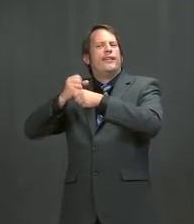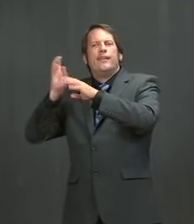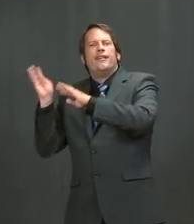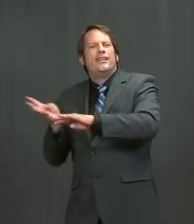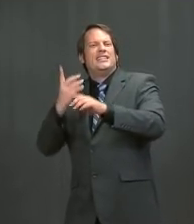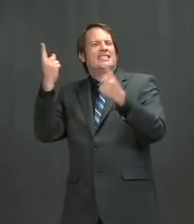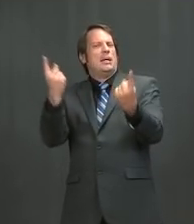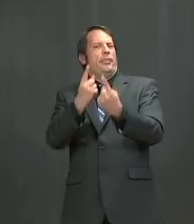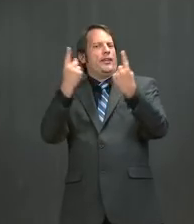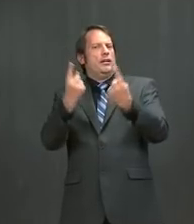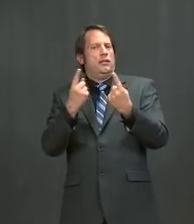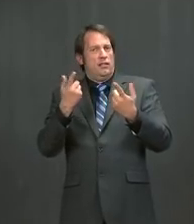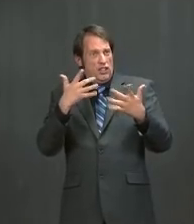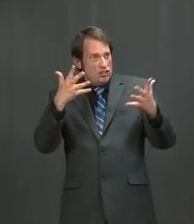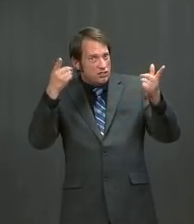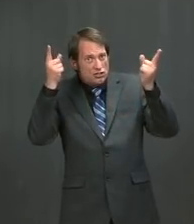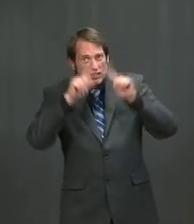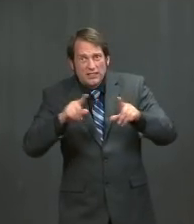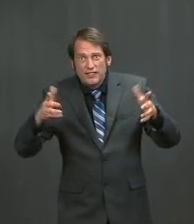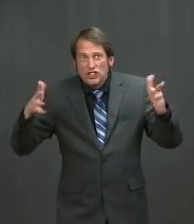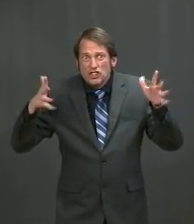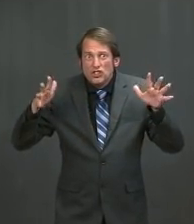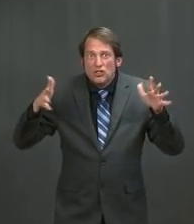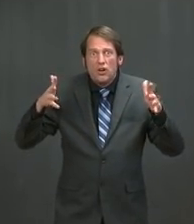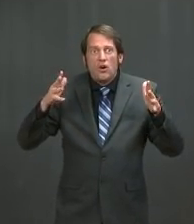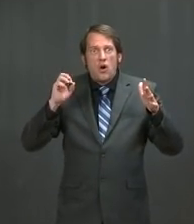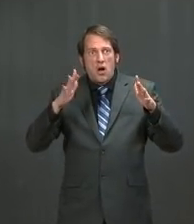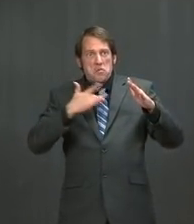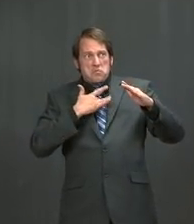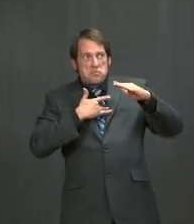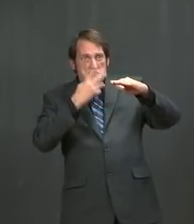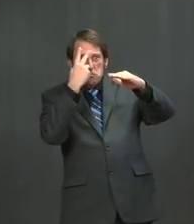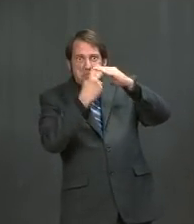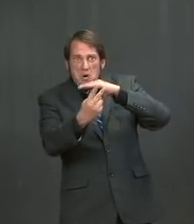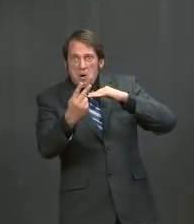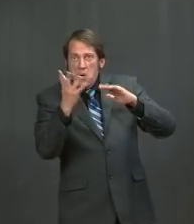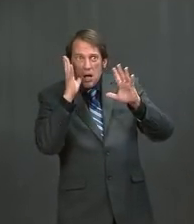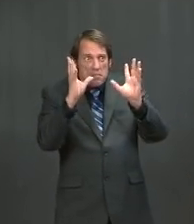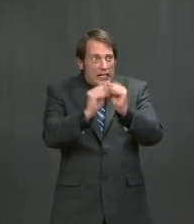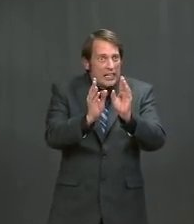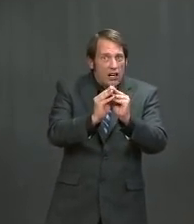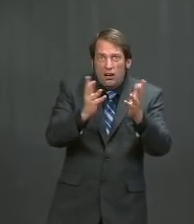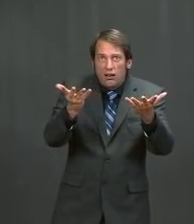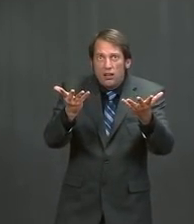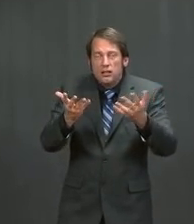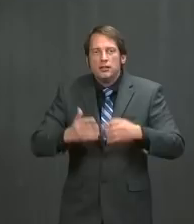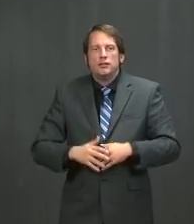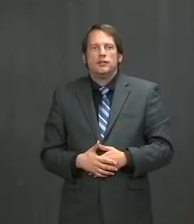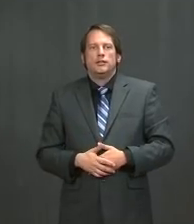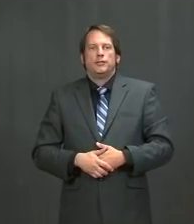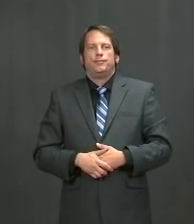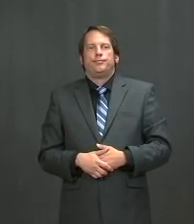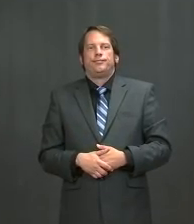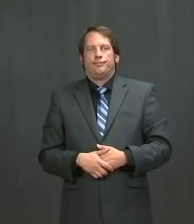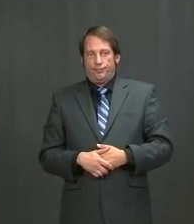and what you're expecting to come out of both of those meetings? Ms. Psaki: Well, first, I expect when we get closer to the meeting, we will have --